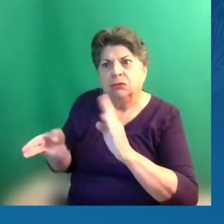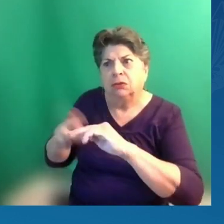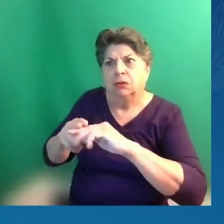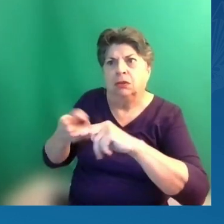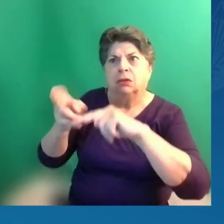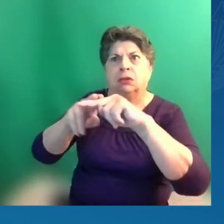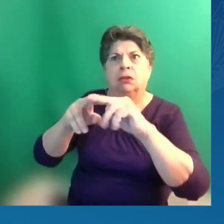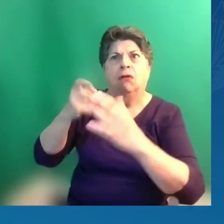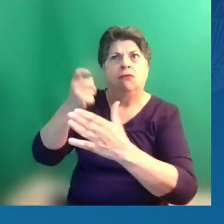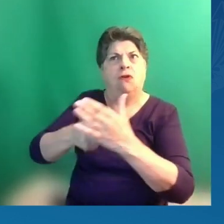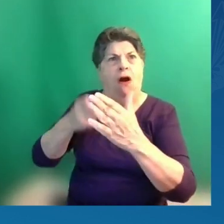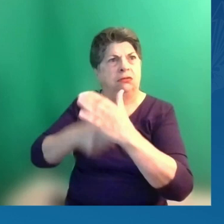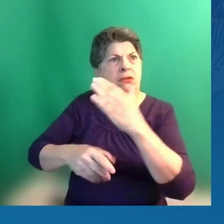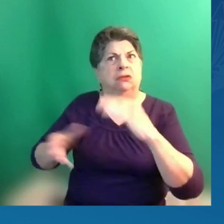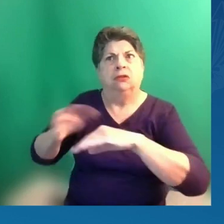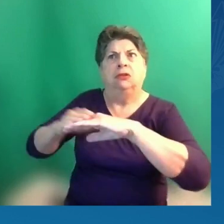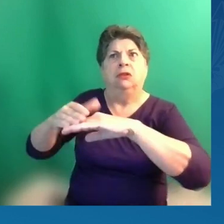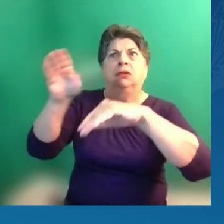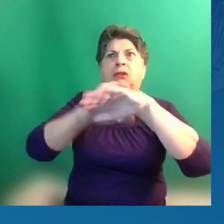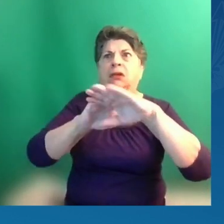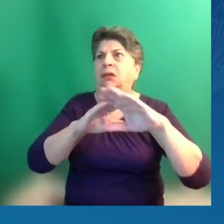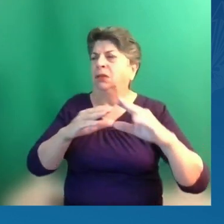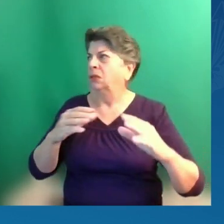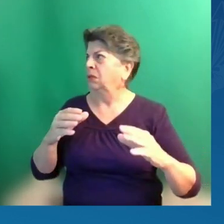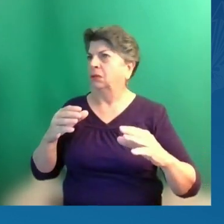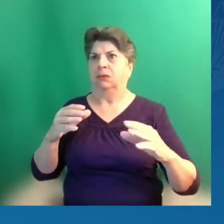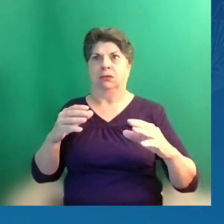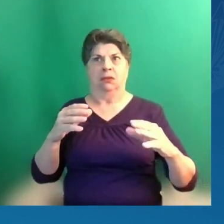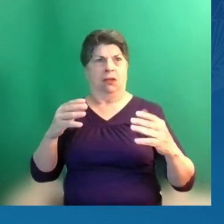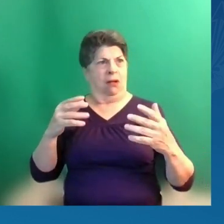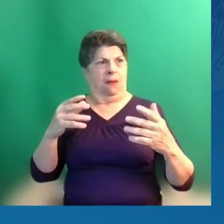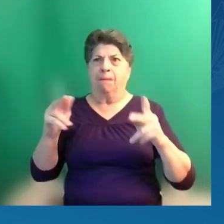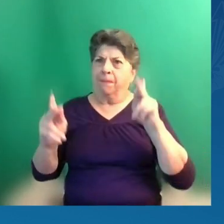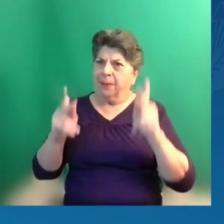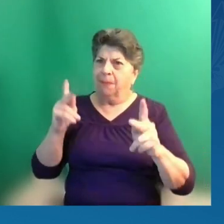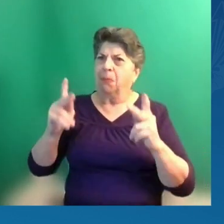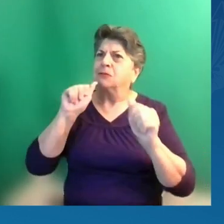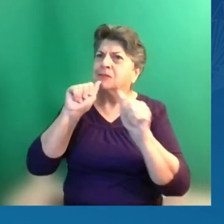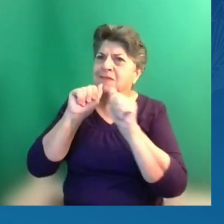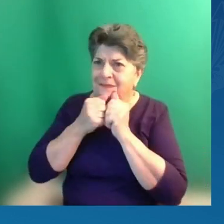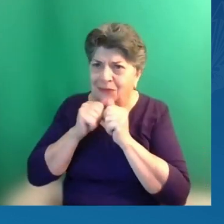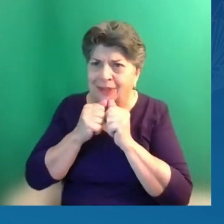about what also results in terms of lack of opportunity. And that's not all.